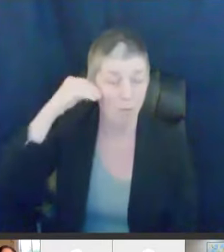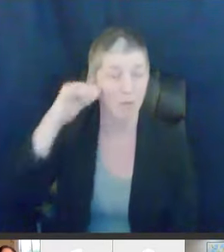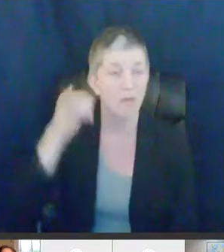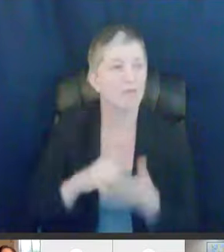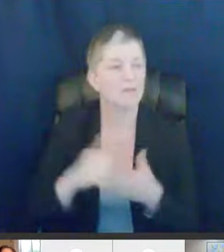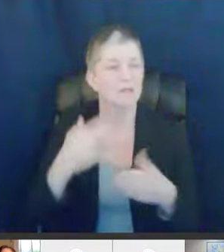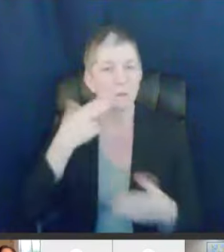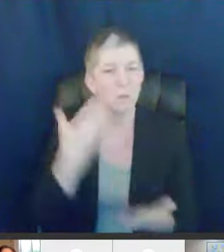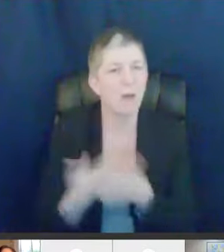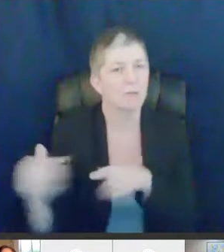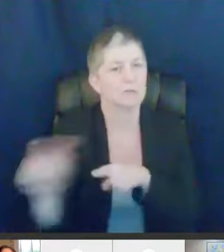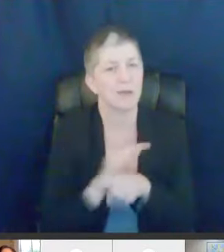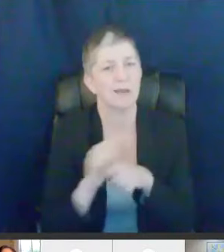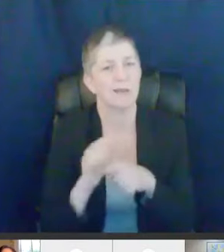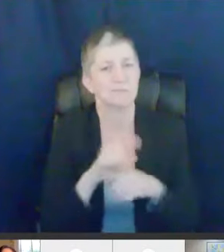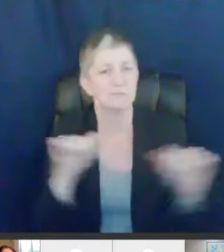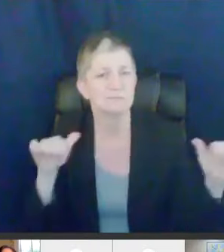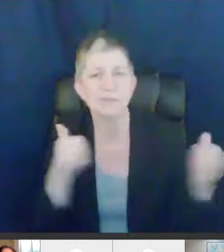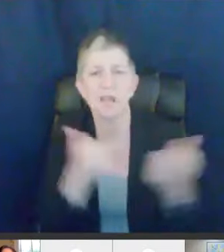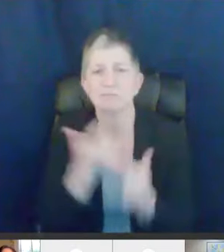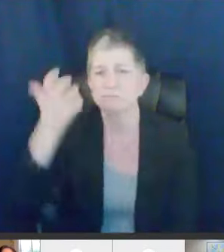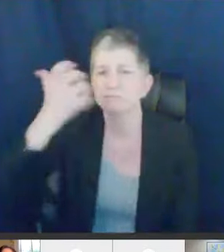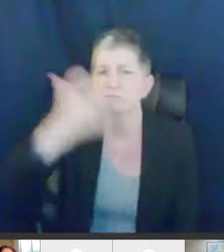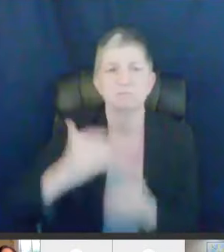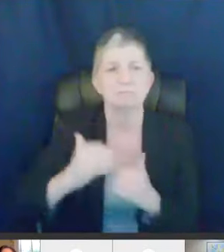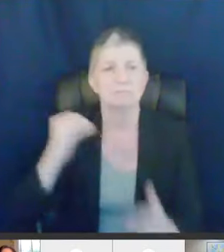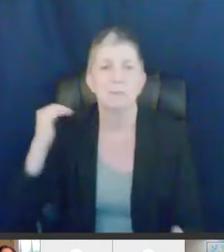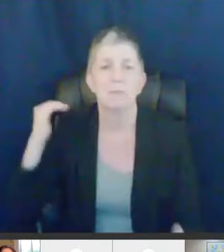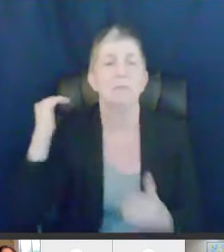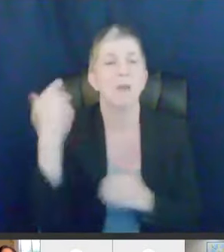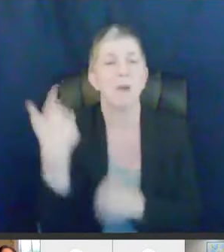workers have endured challenges far beyond what we would expect them to